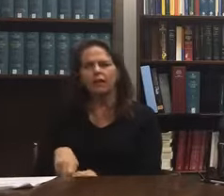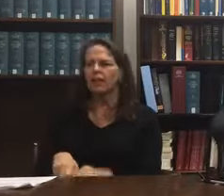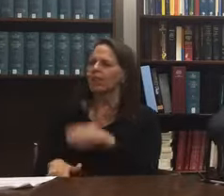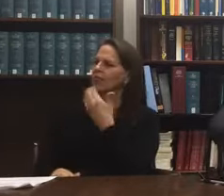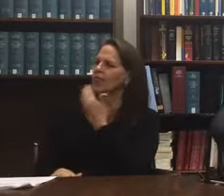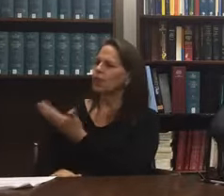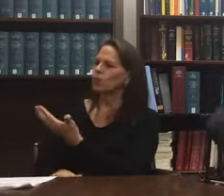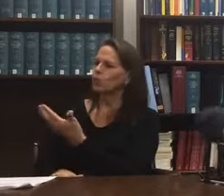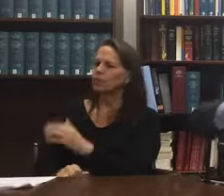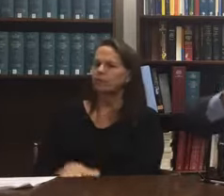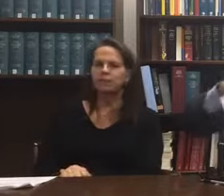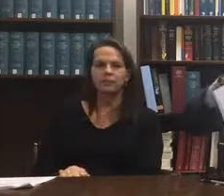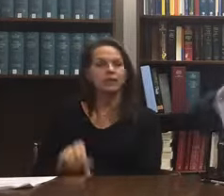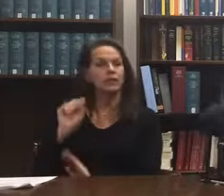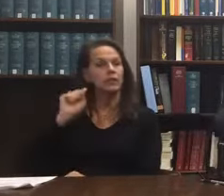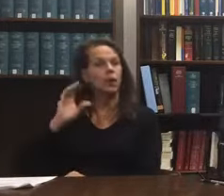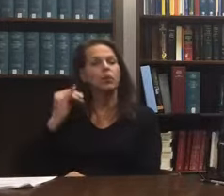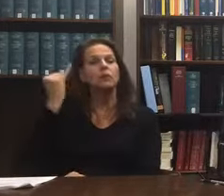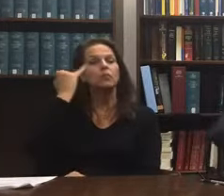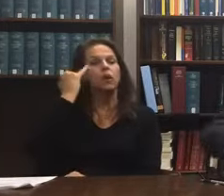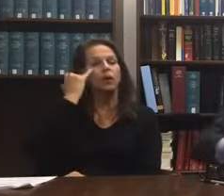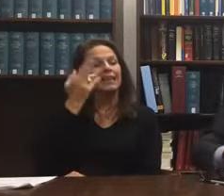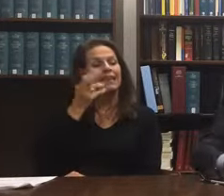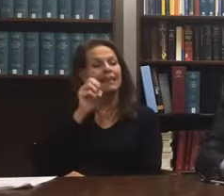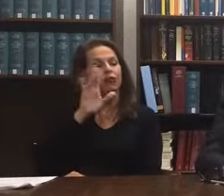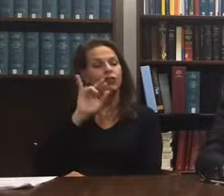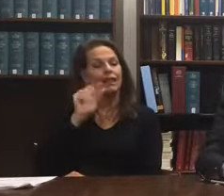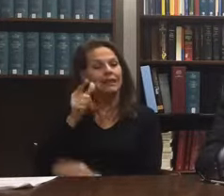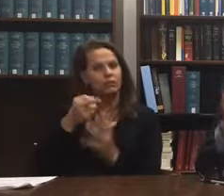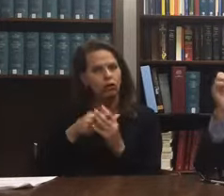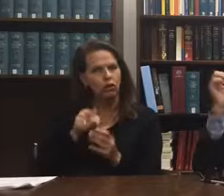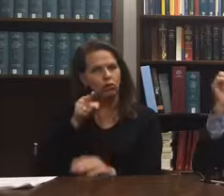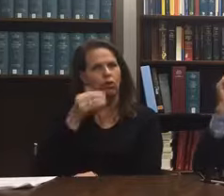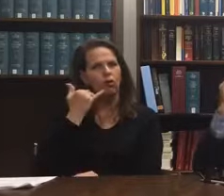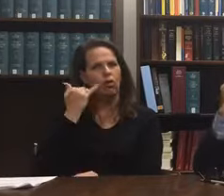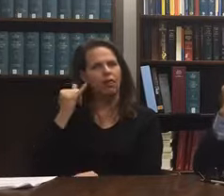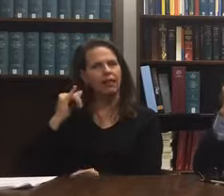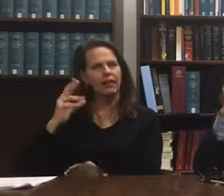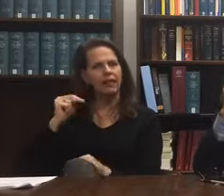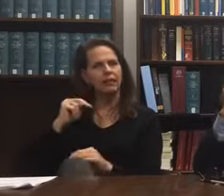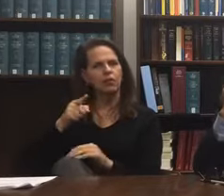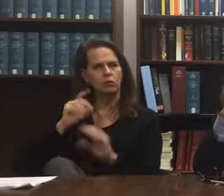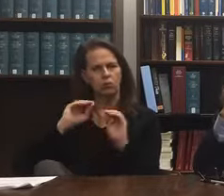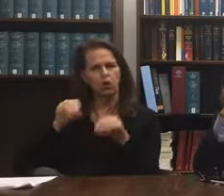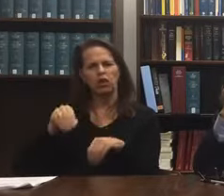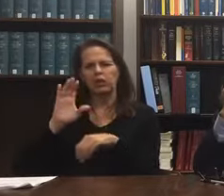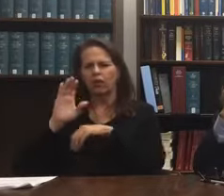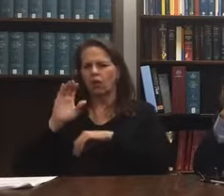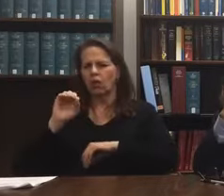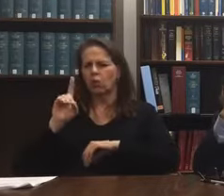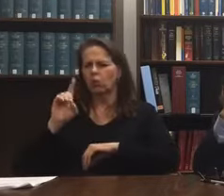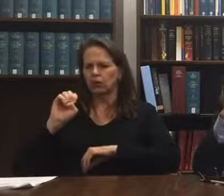so what happens when the hearing starts you call in you put in your code and